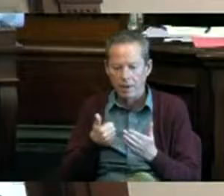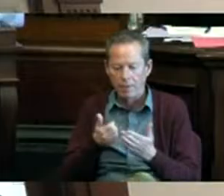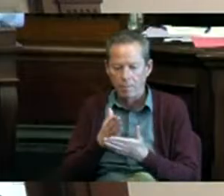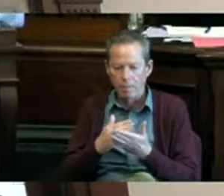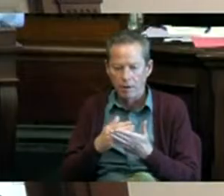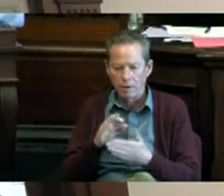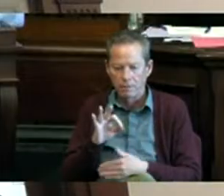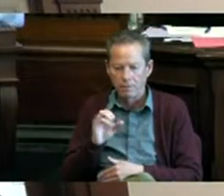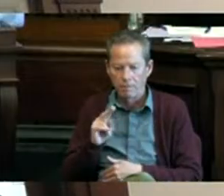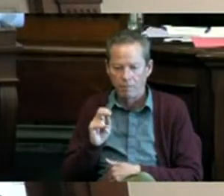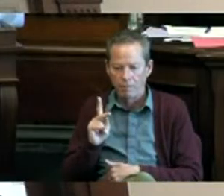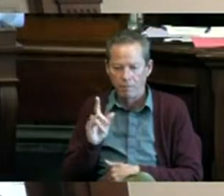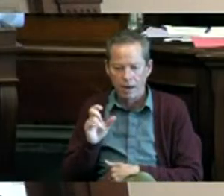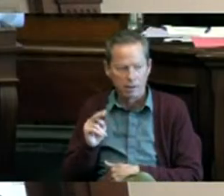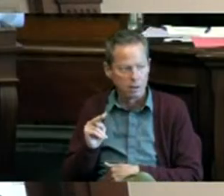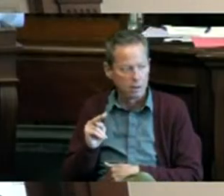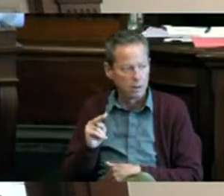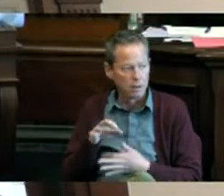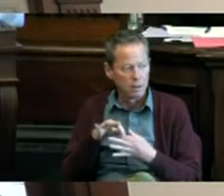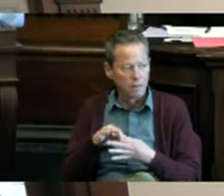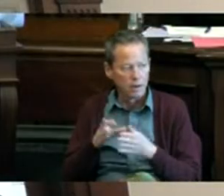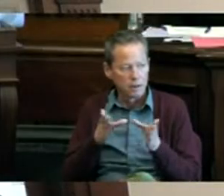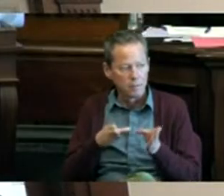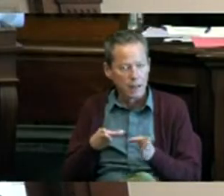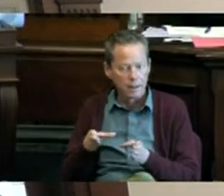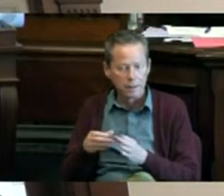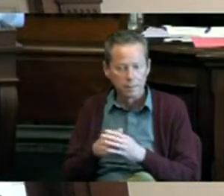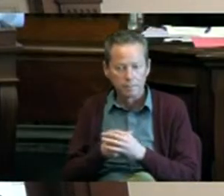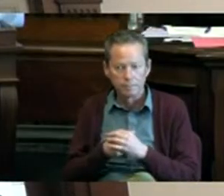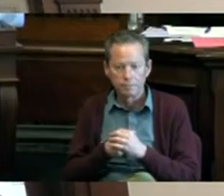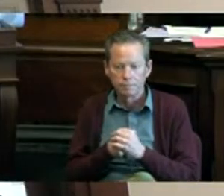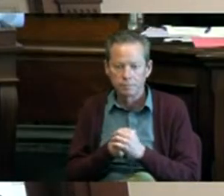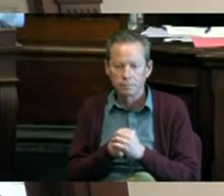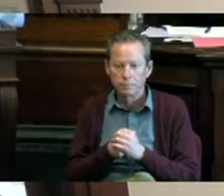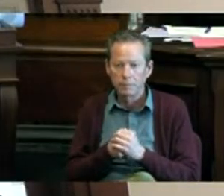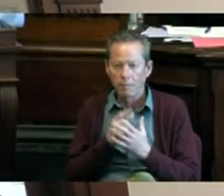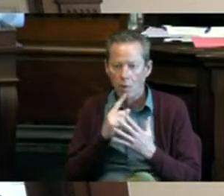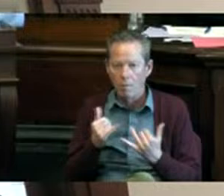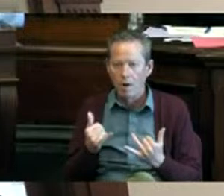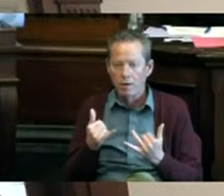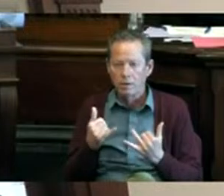work is going to be done at the Padilla High School. What about